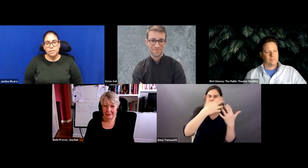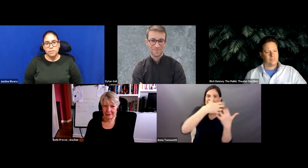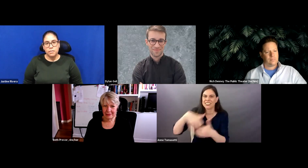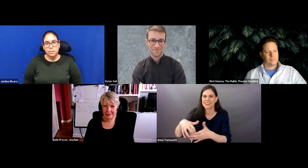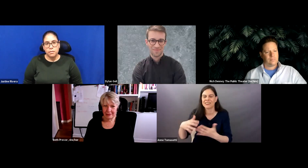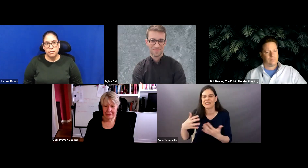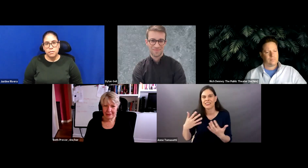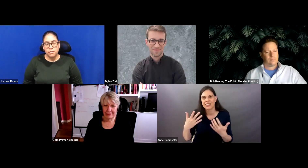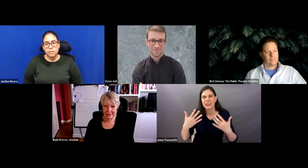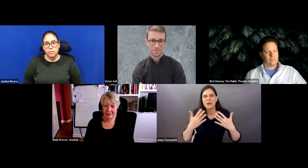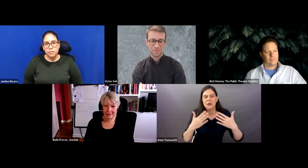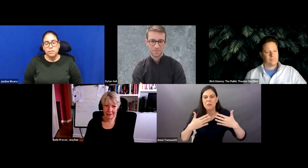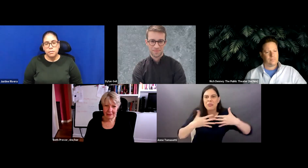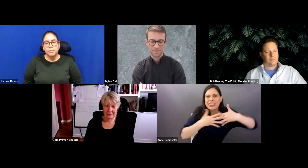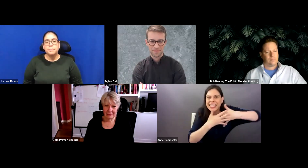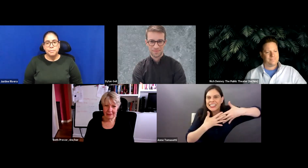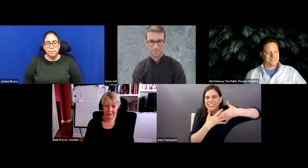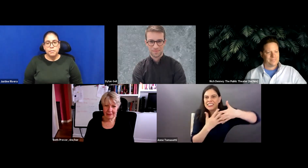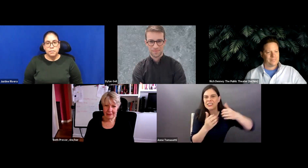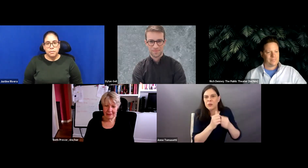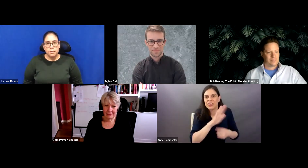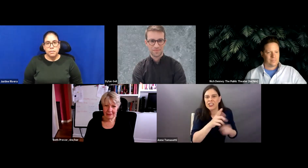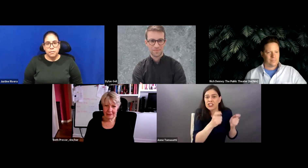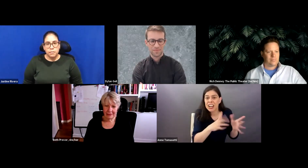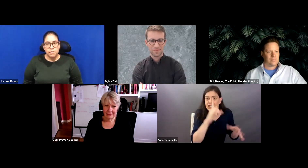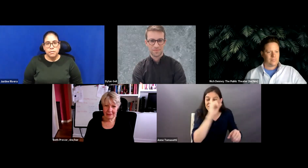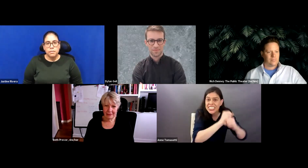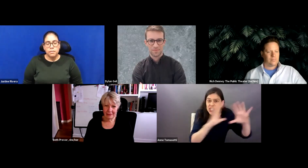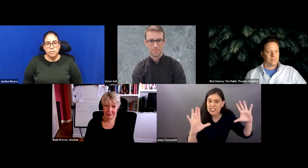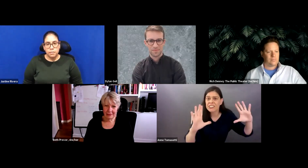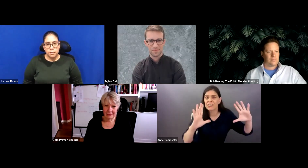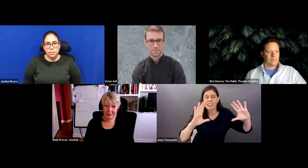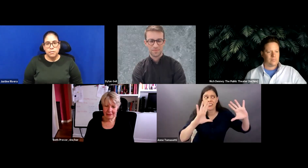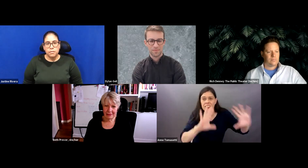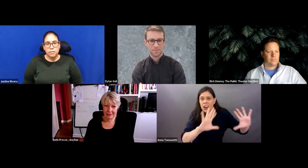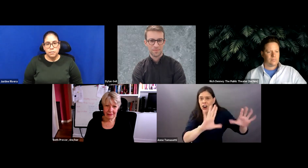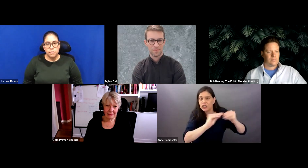the interpreter on the screen. I wanted it to be smooth. I wanted it to respect what she did, and I wanted the interpreters to add